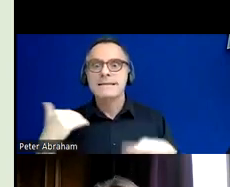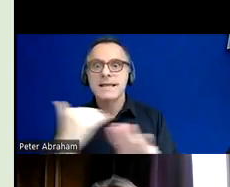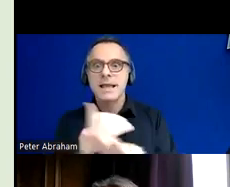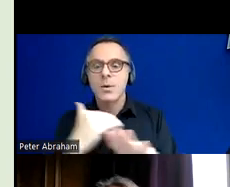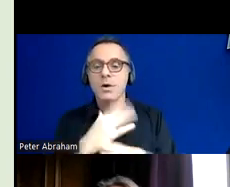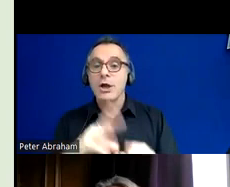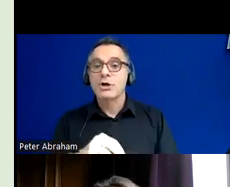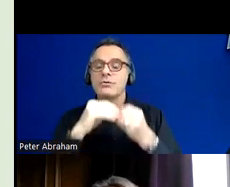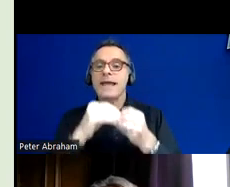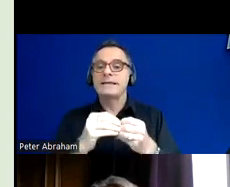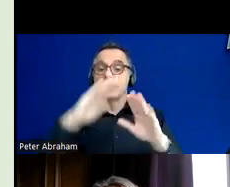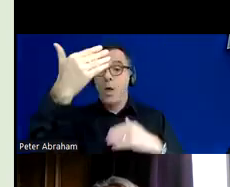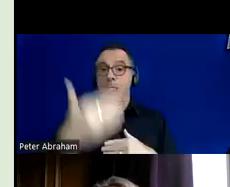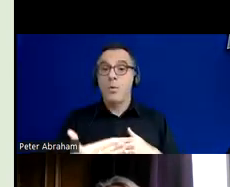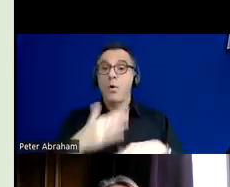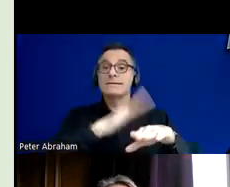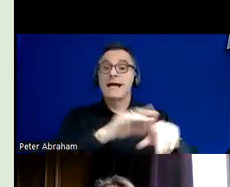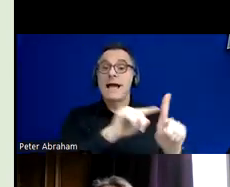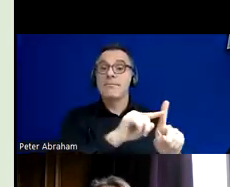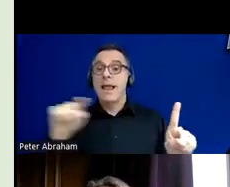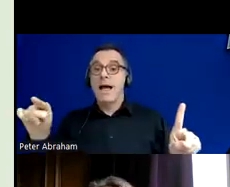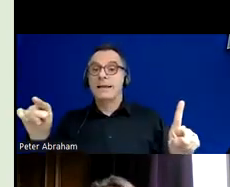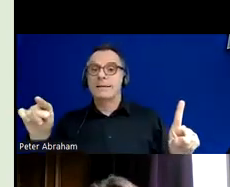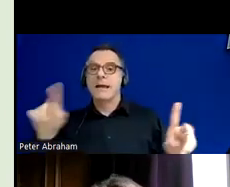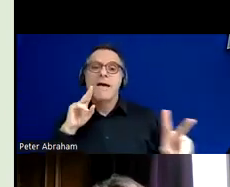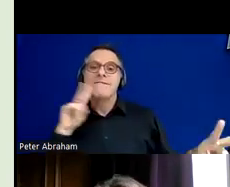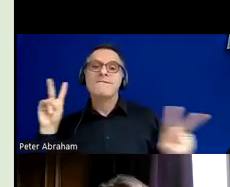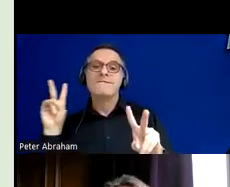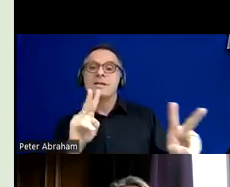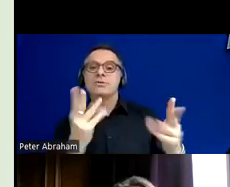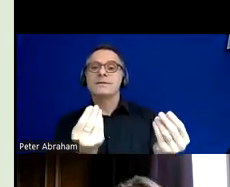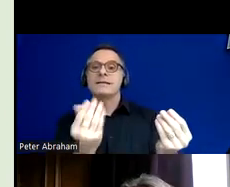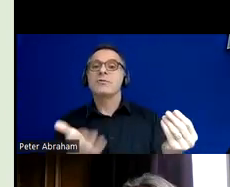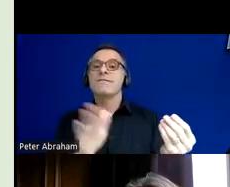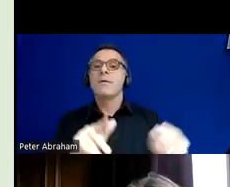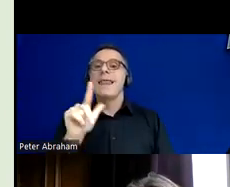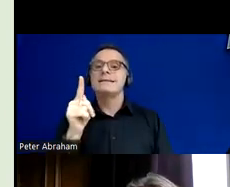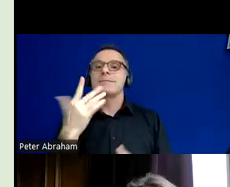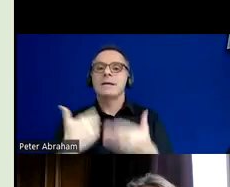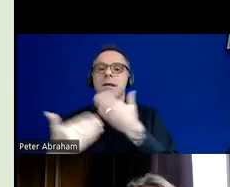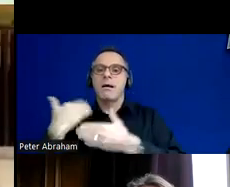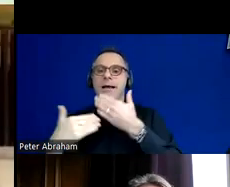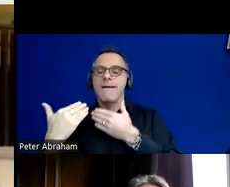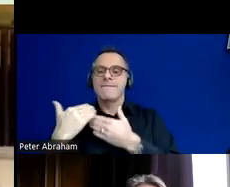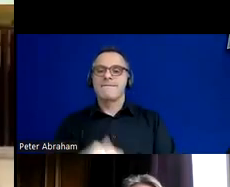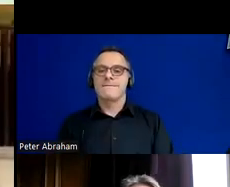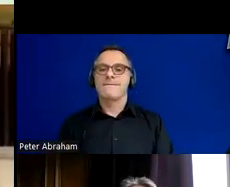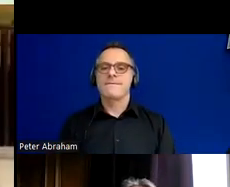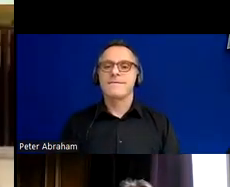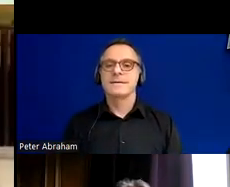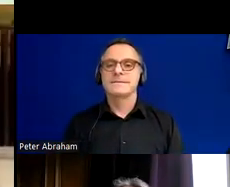the wall and pulling out all these fantastic, visual materials from the Lesbian Archive.